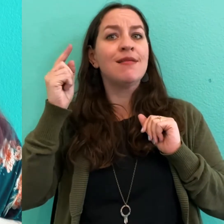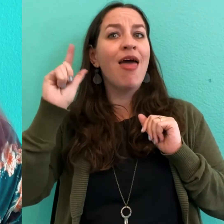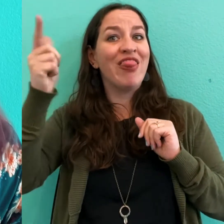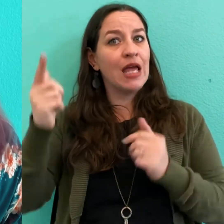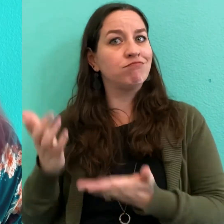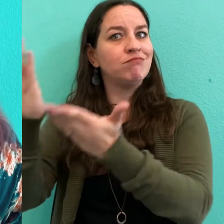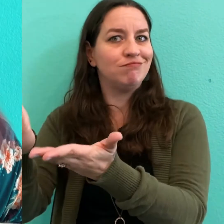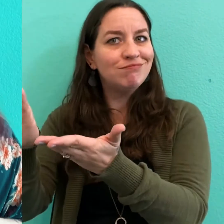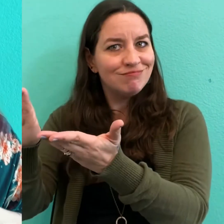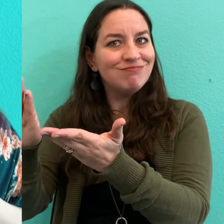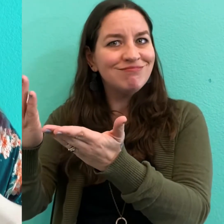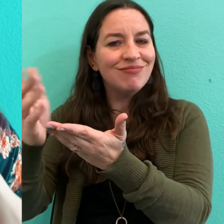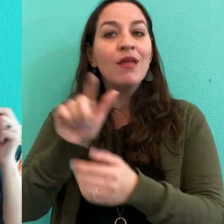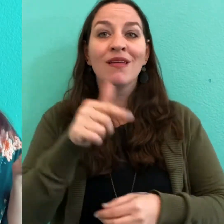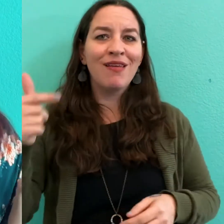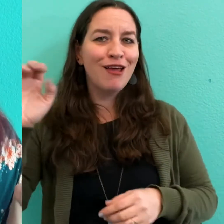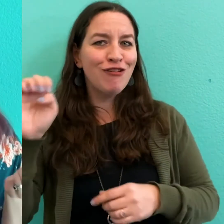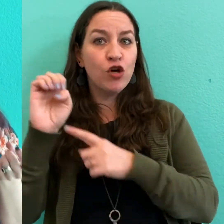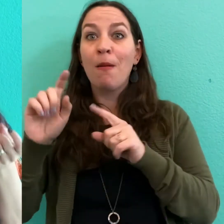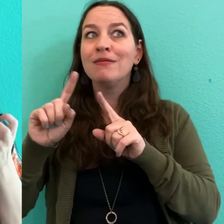probably some great ideas, but not at that pace and not that quickly.